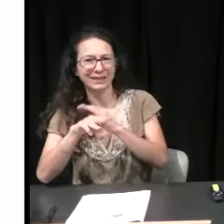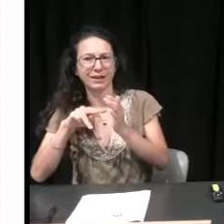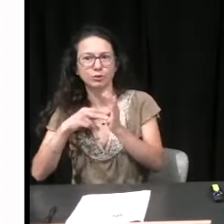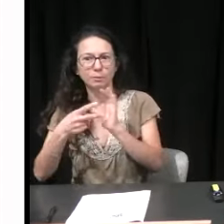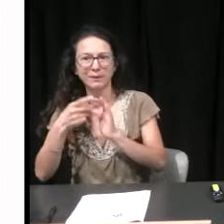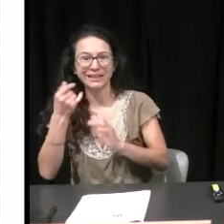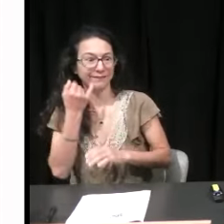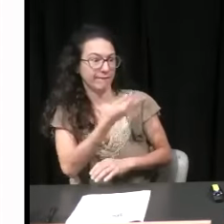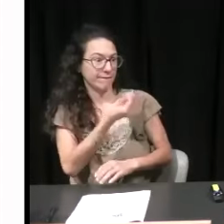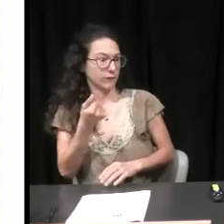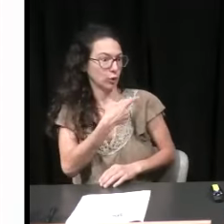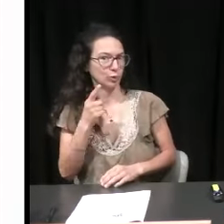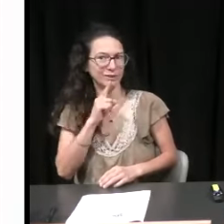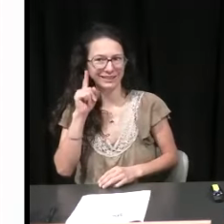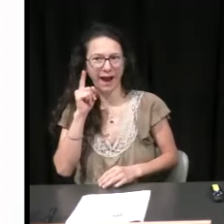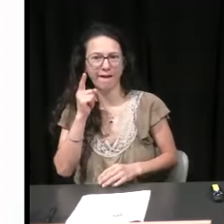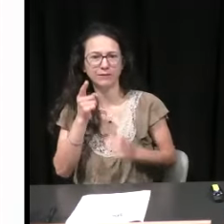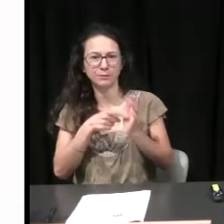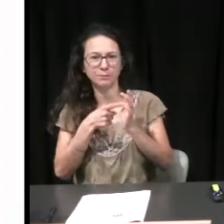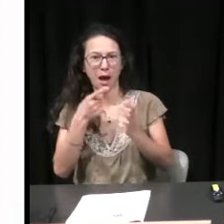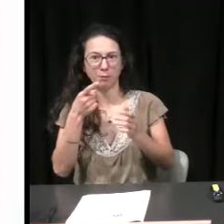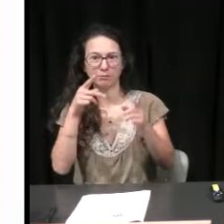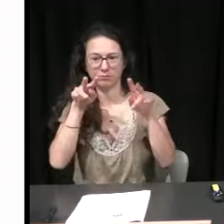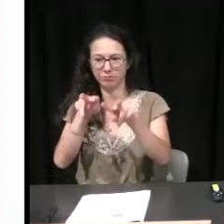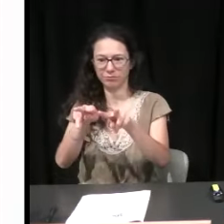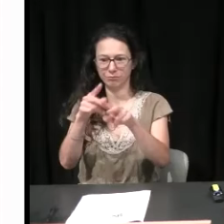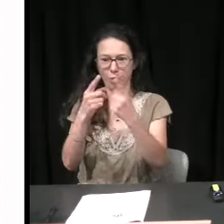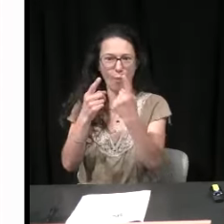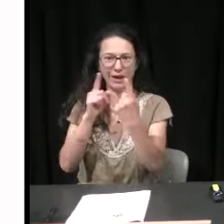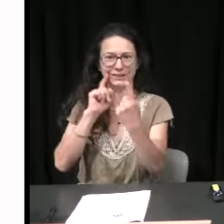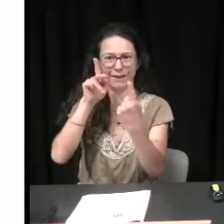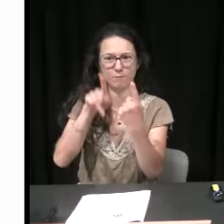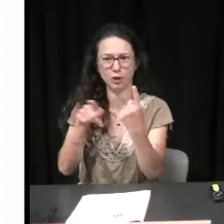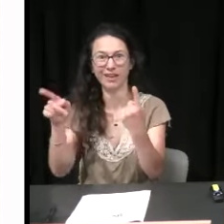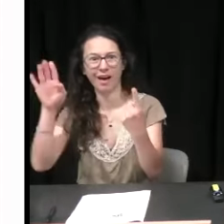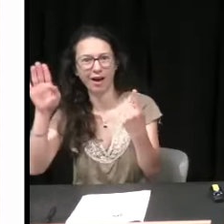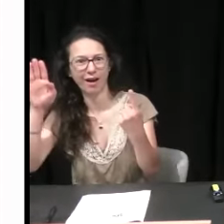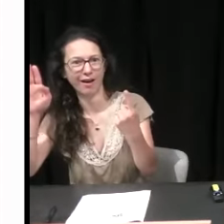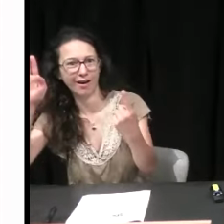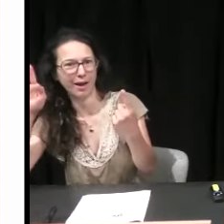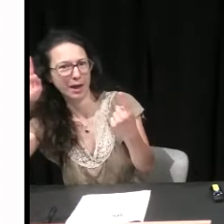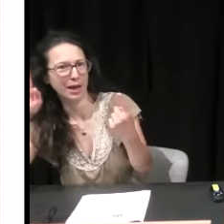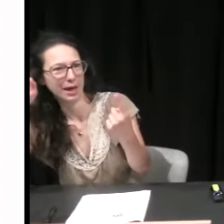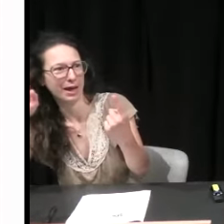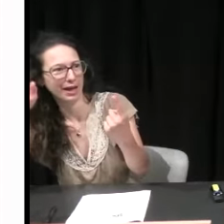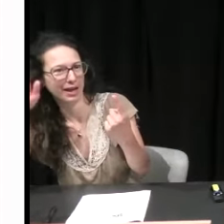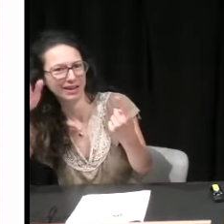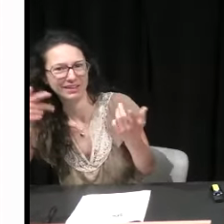interpreting sometimes we don't have multi-pin access for Zoom so there might be a deaf person